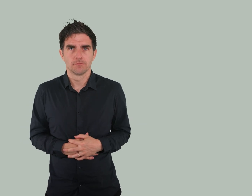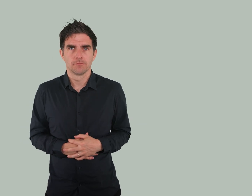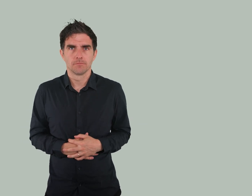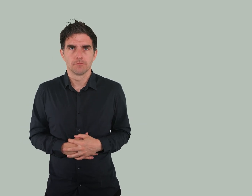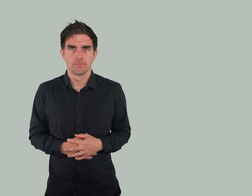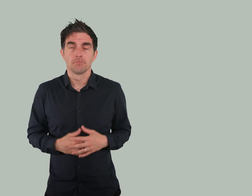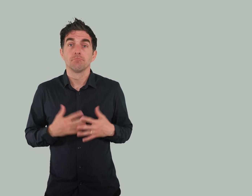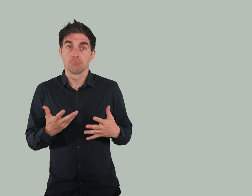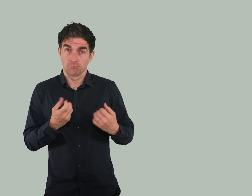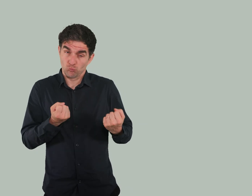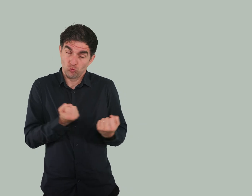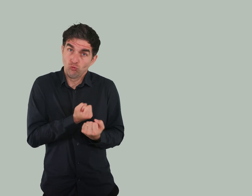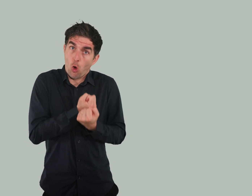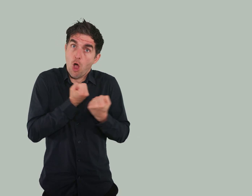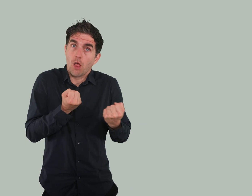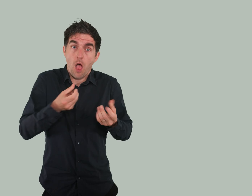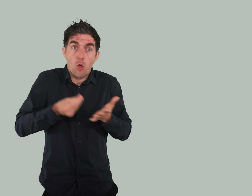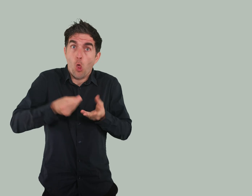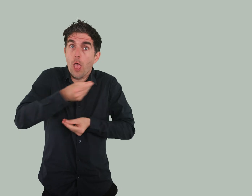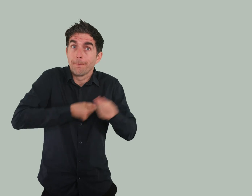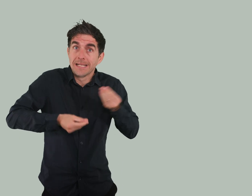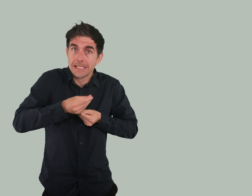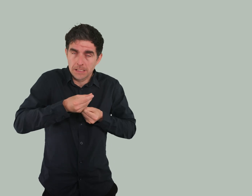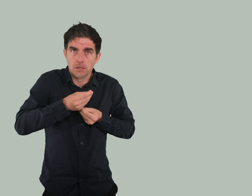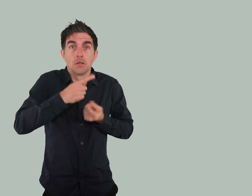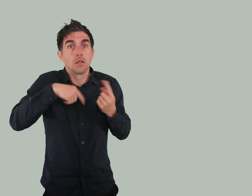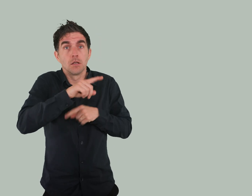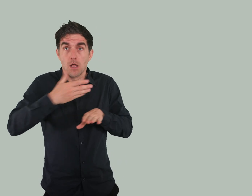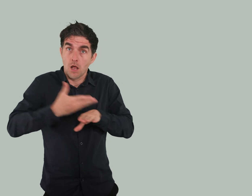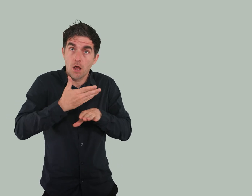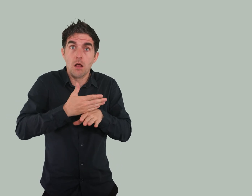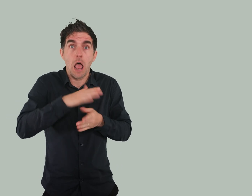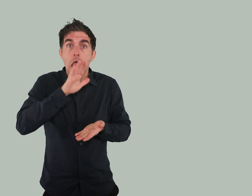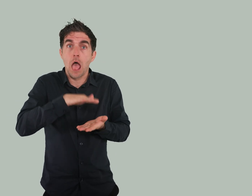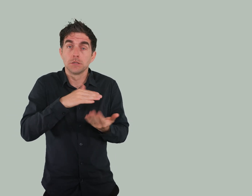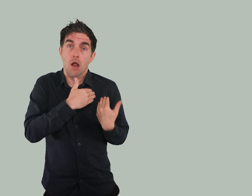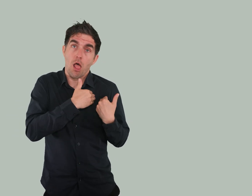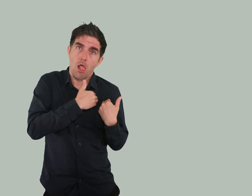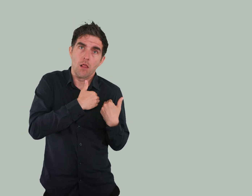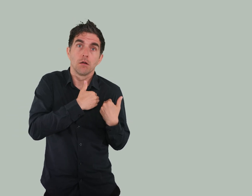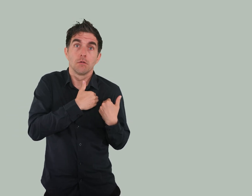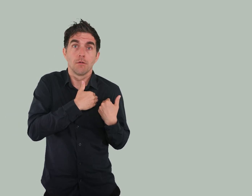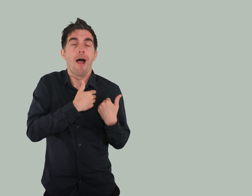289. But a stronger economy with less burdened employers